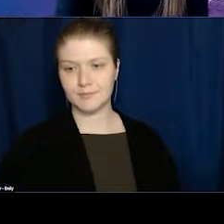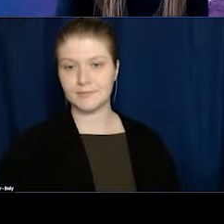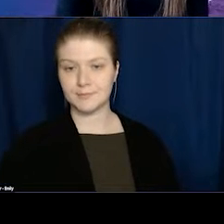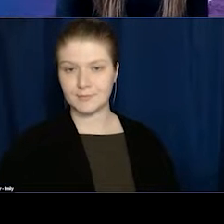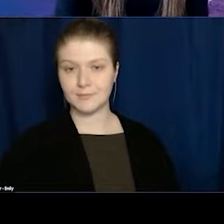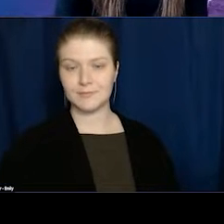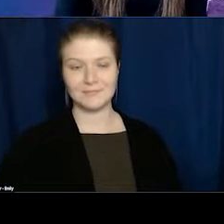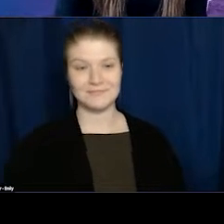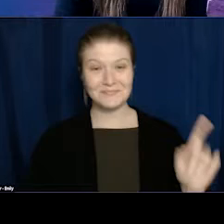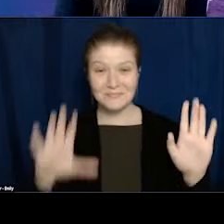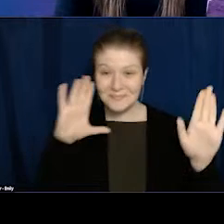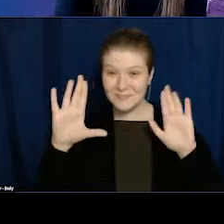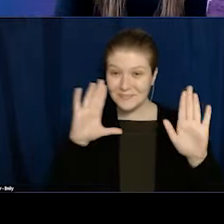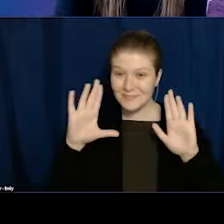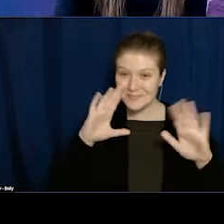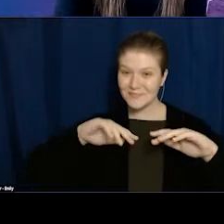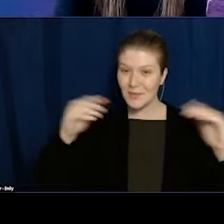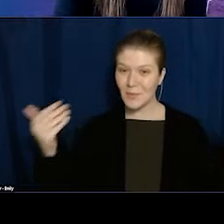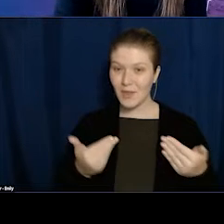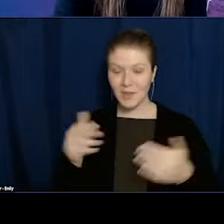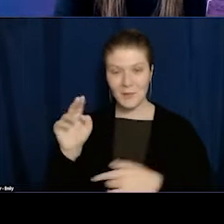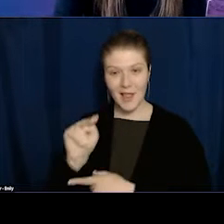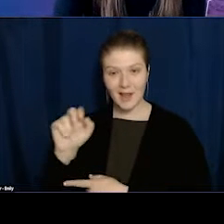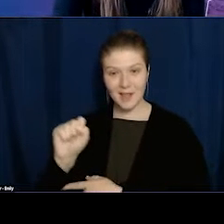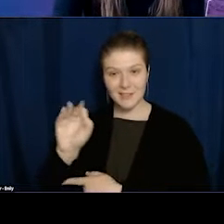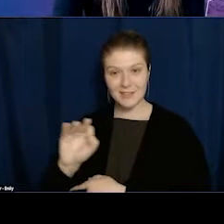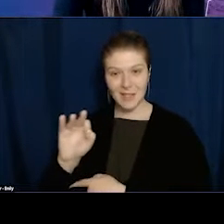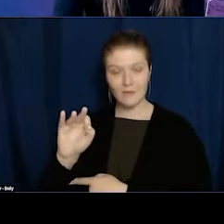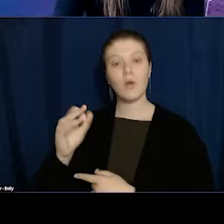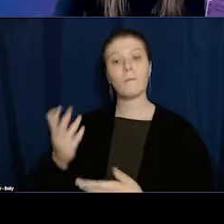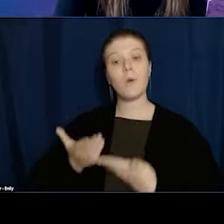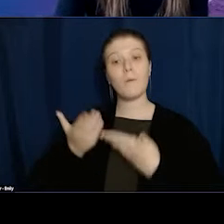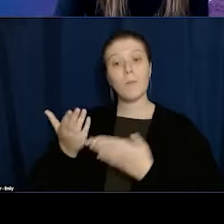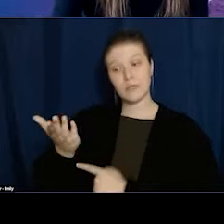Stephanie Yee: Hi, so welcome to the NSF proposal submission modernization update